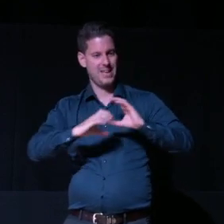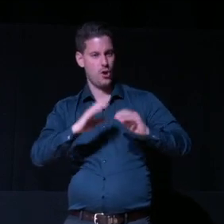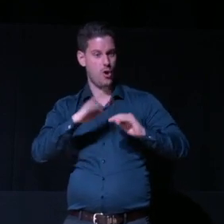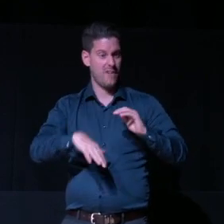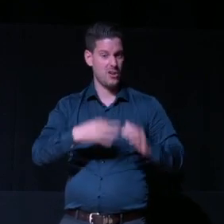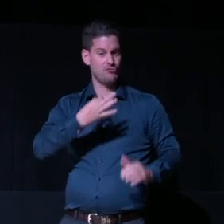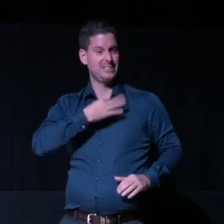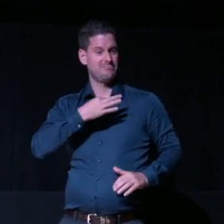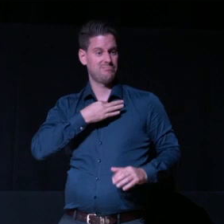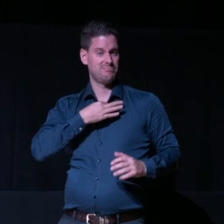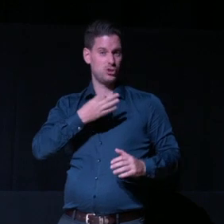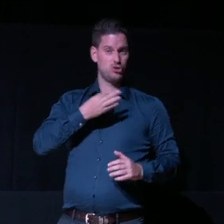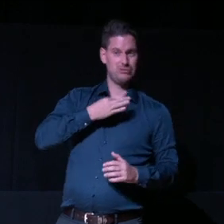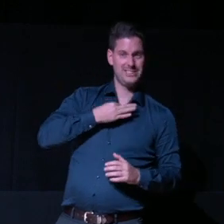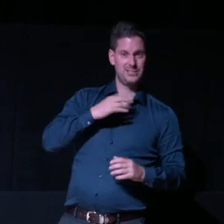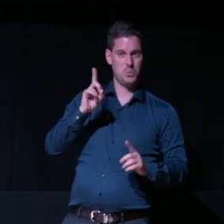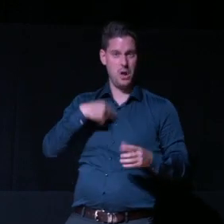We actually do and I bring